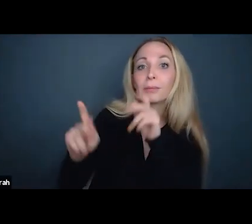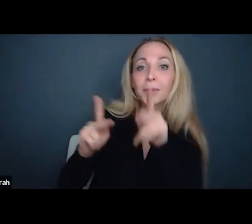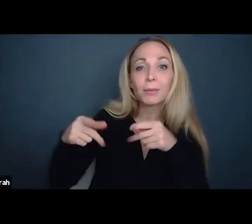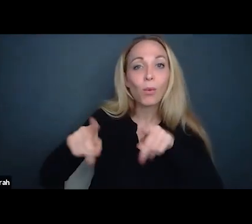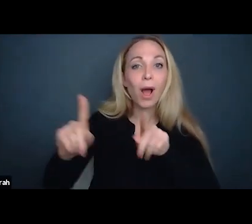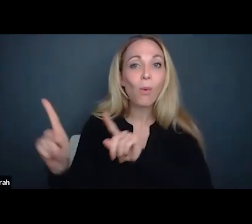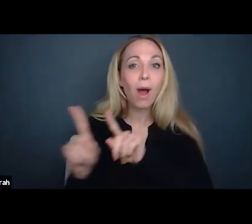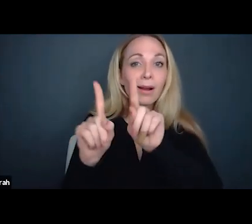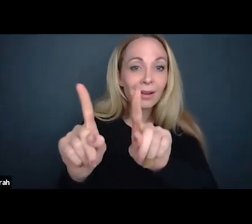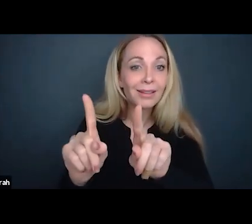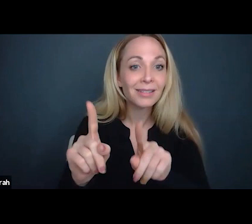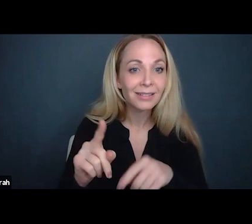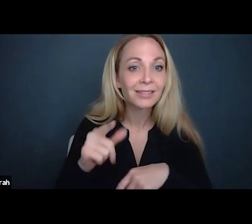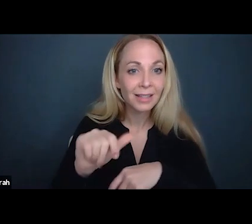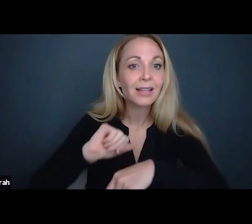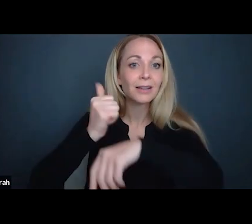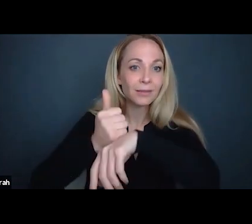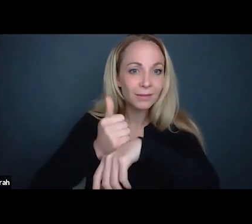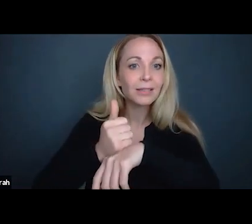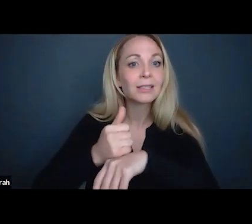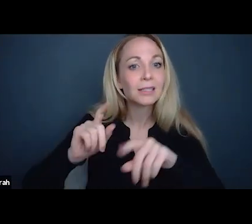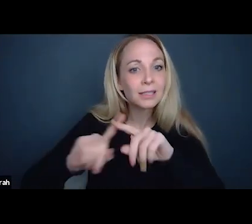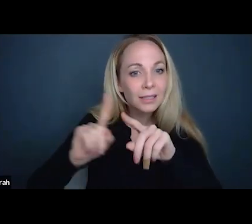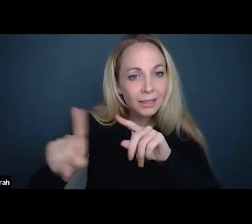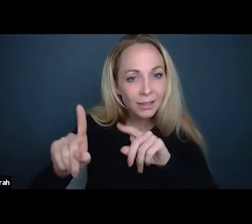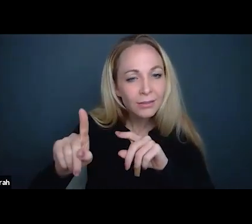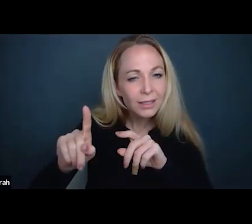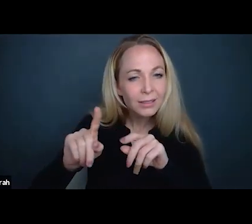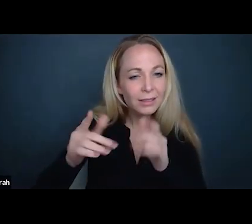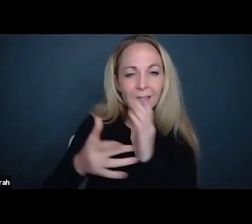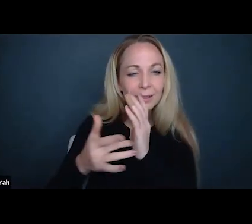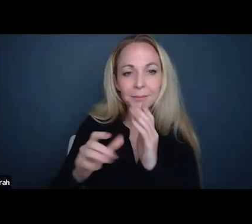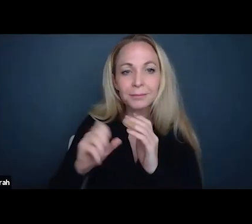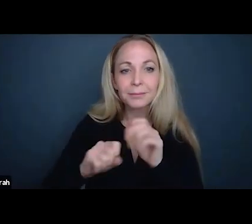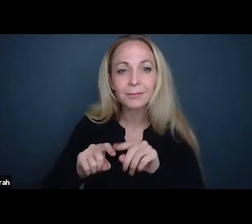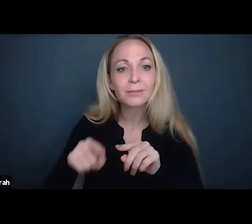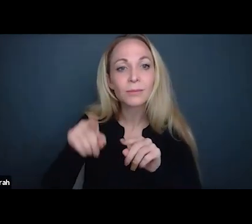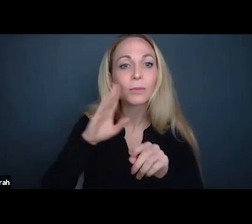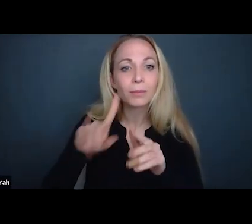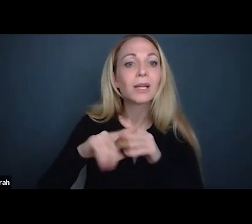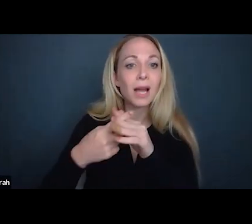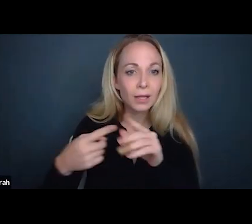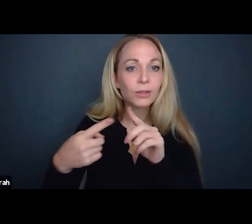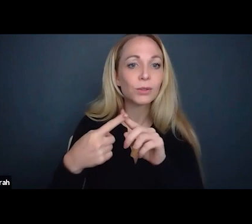By implementing Silva Cells and other new tree growth technology, we've begun to ameliorate this issue.